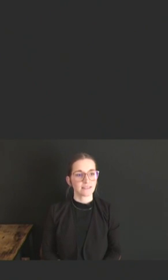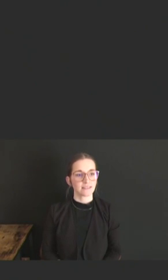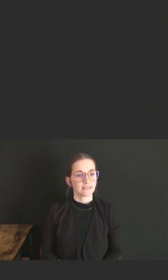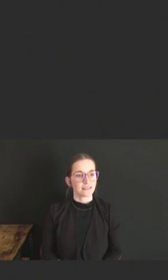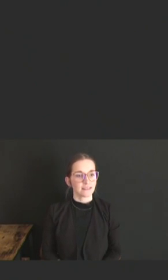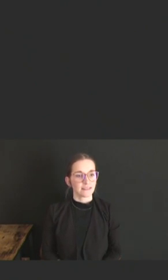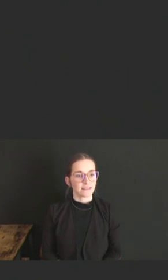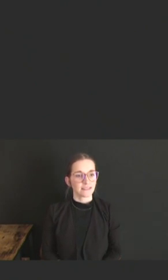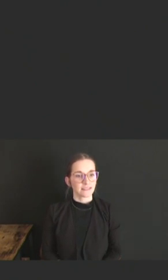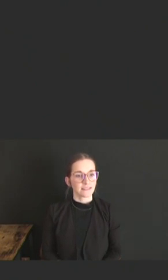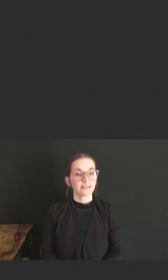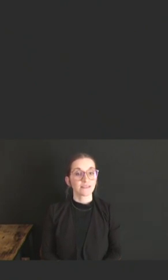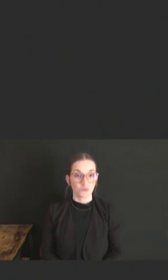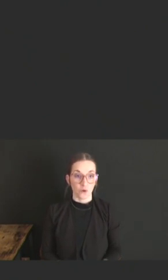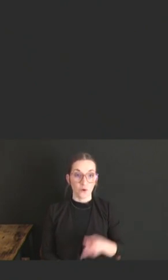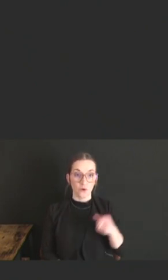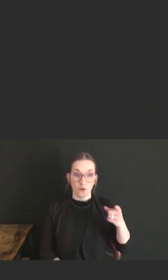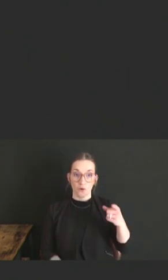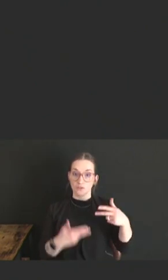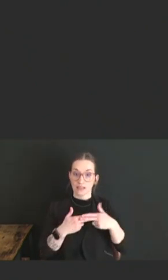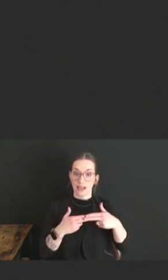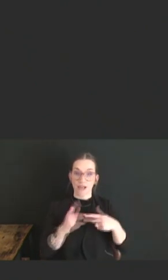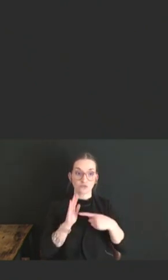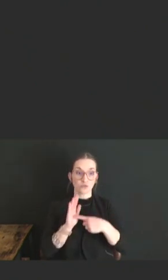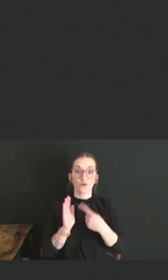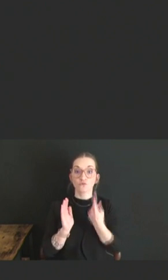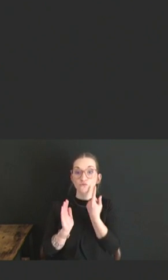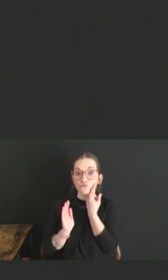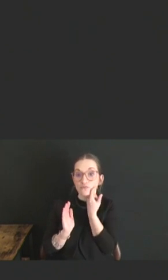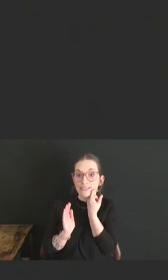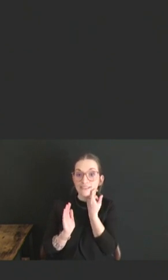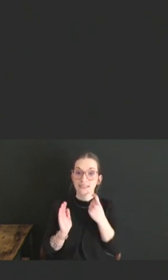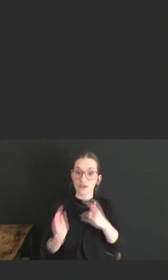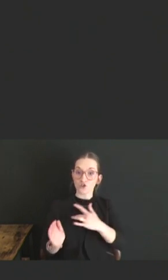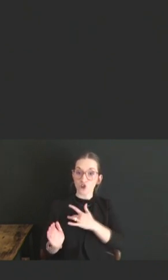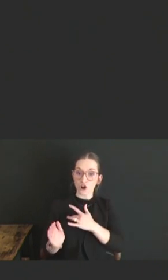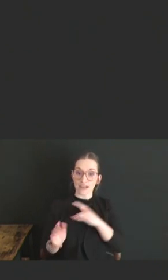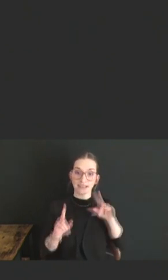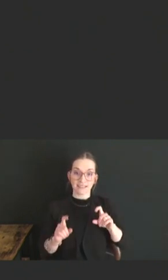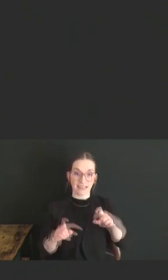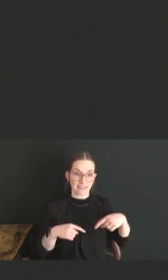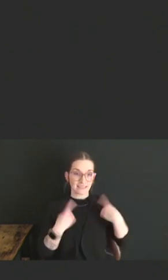This slide shows the most recent cardiac test since the 90-day survey for the one year follow-up